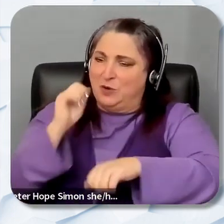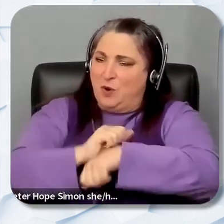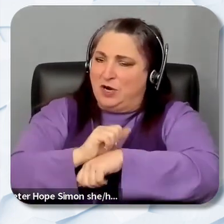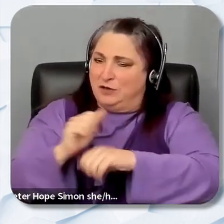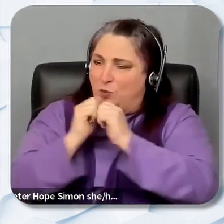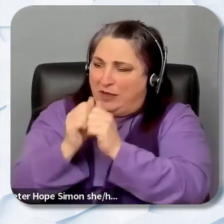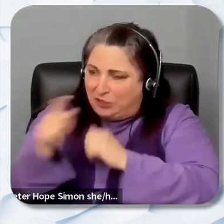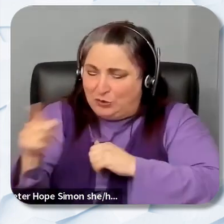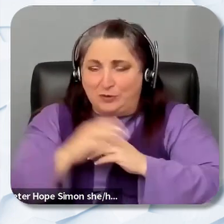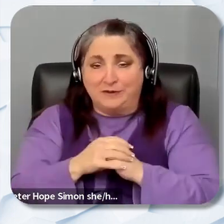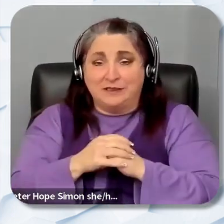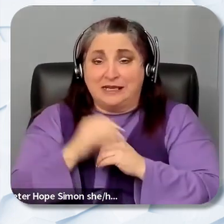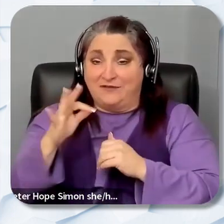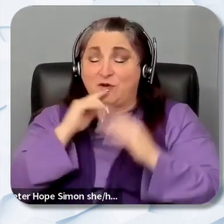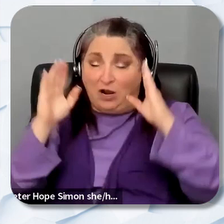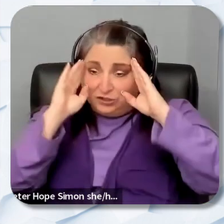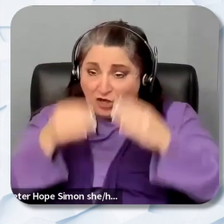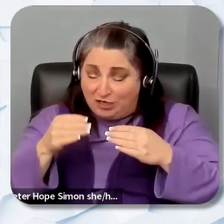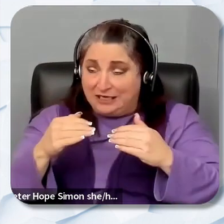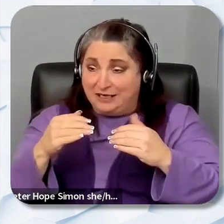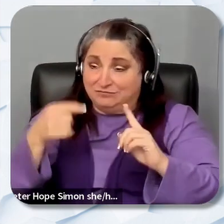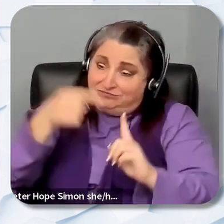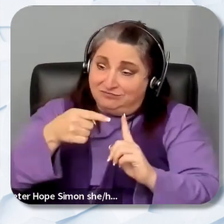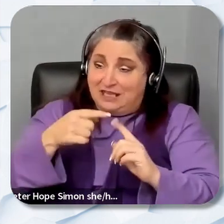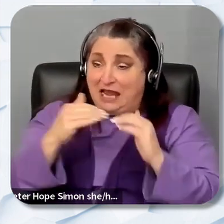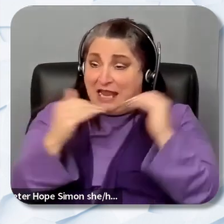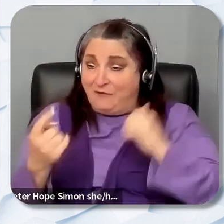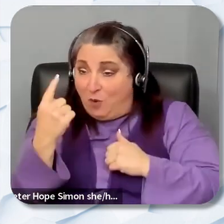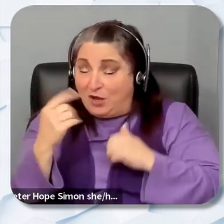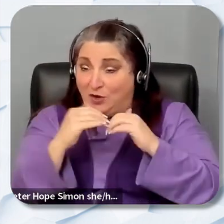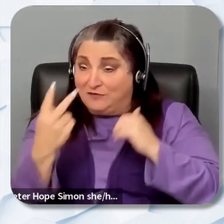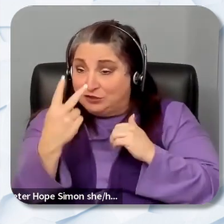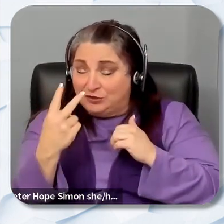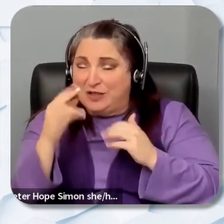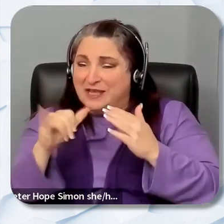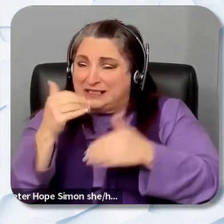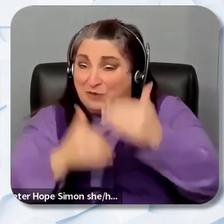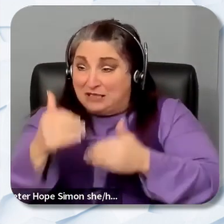that is Targeted Level 1 or Level 2, you will be working through this process mostly independently